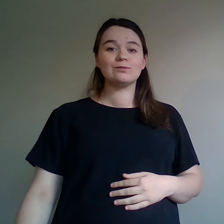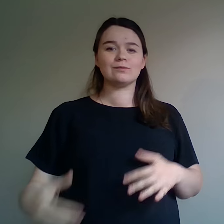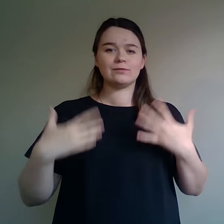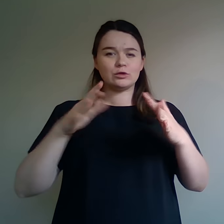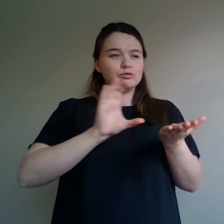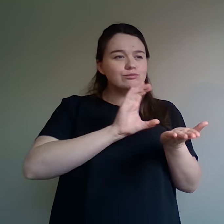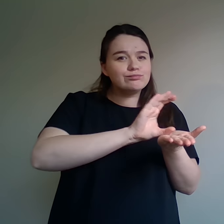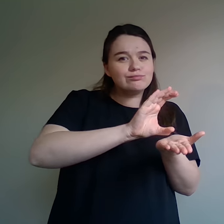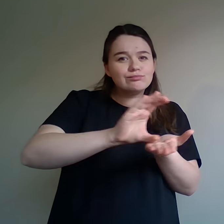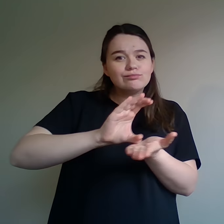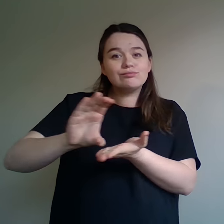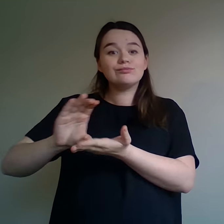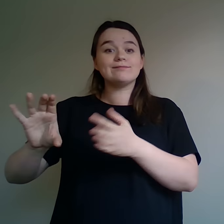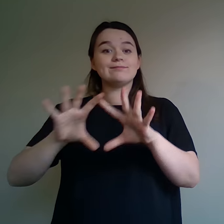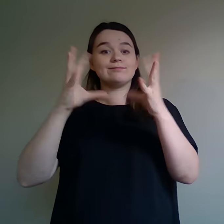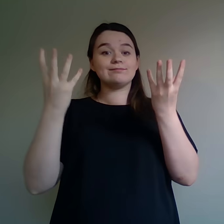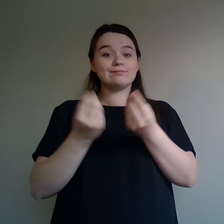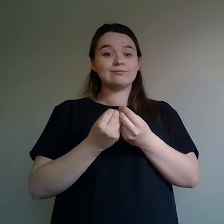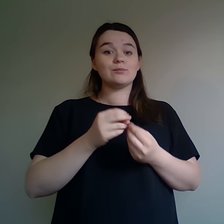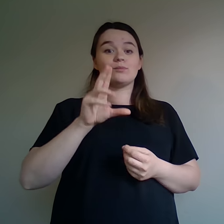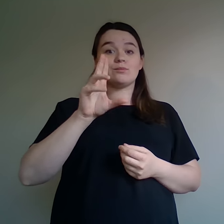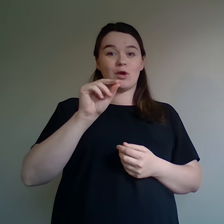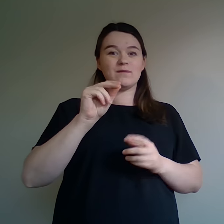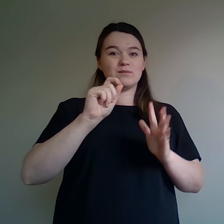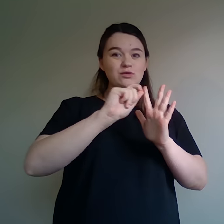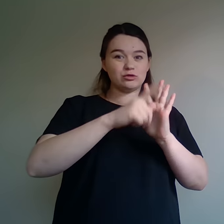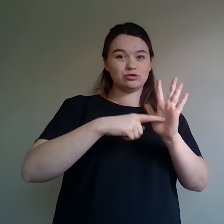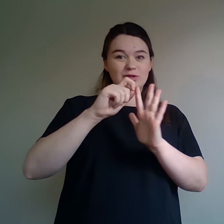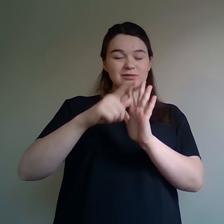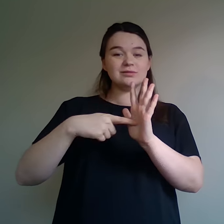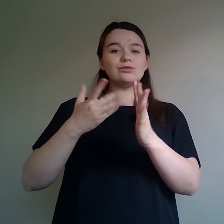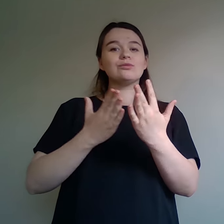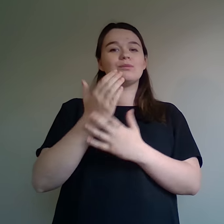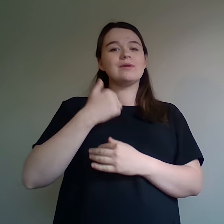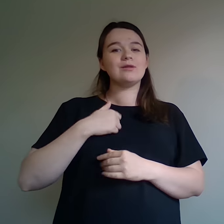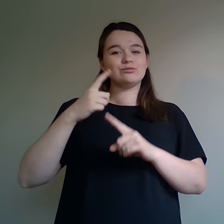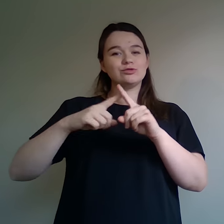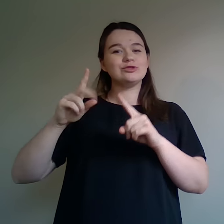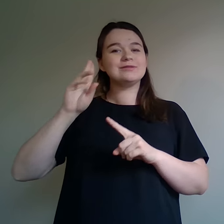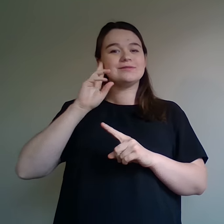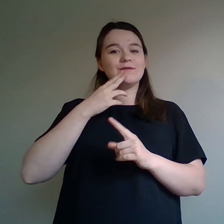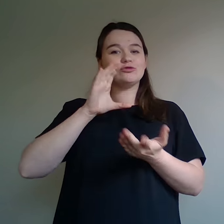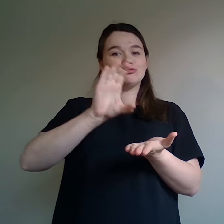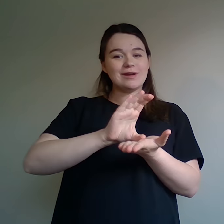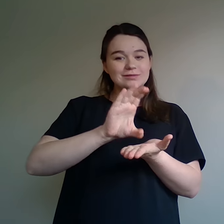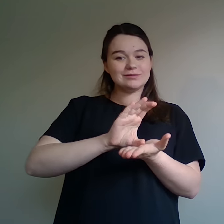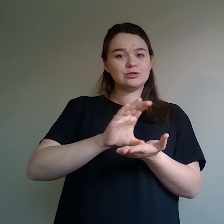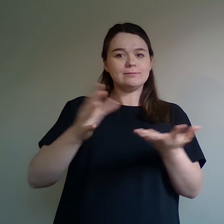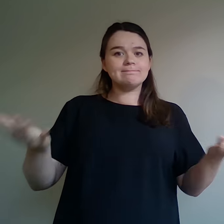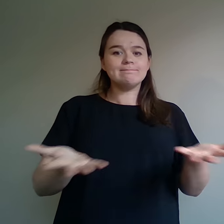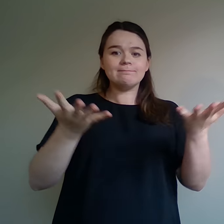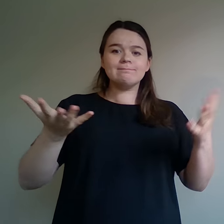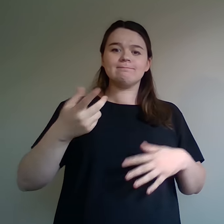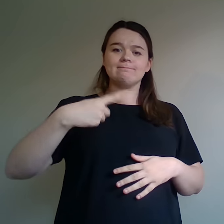In the past year, we funded 12 projects through our Expression Deaf Grants program